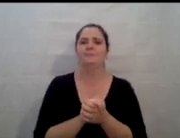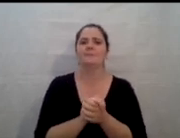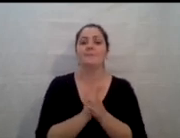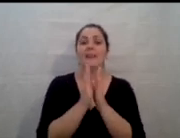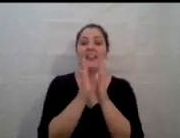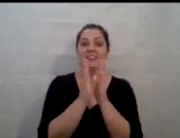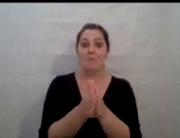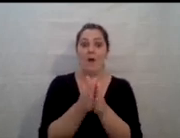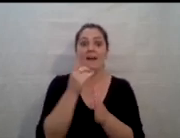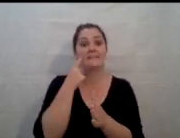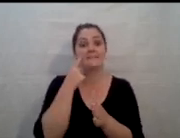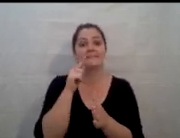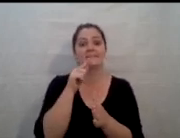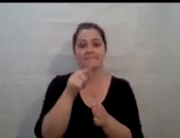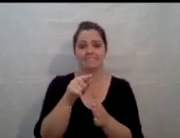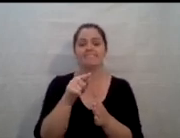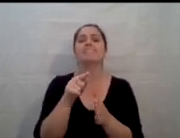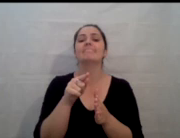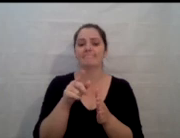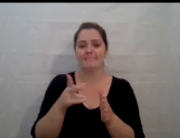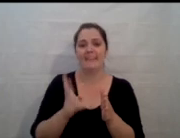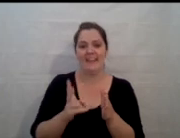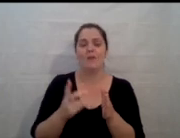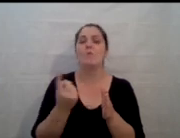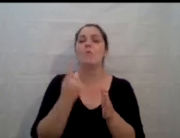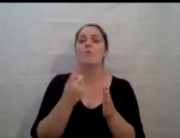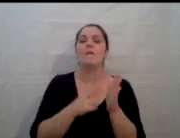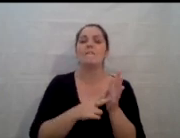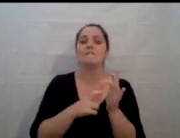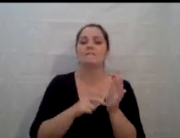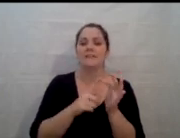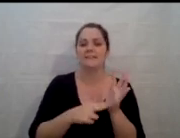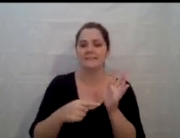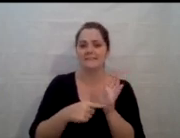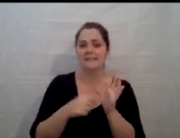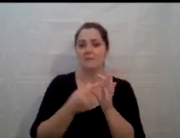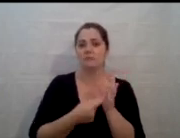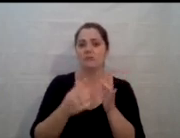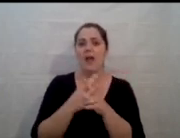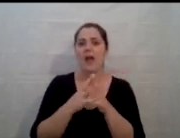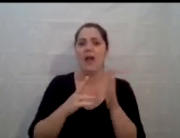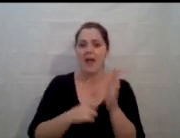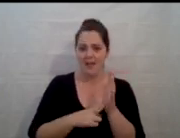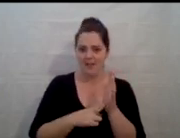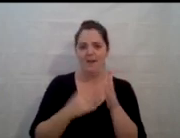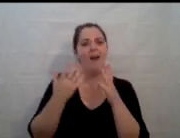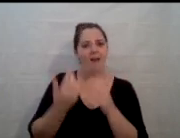very, very indicative, another drawing – this one by Vincent Brown from the QAGOMA Collection and here you see an artist even up until